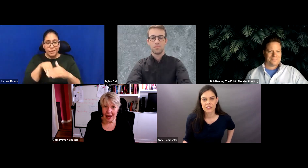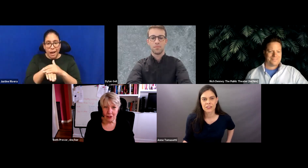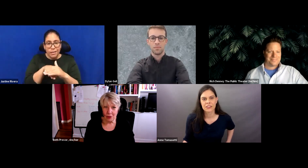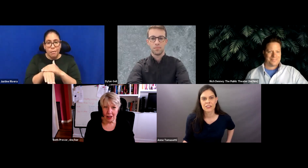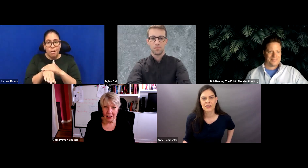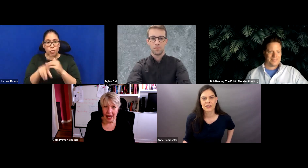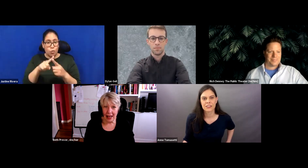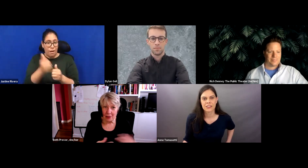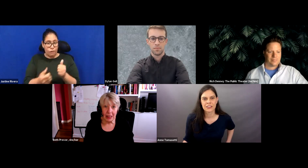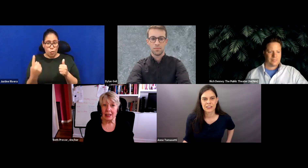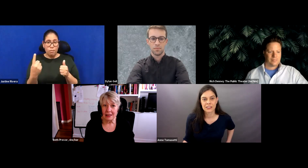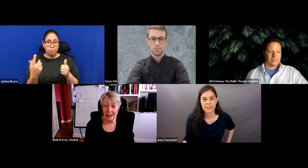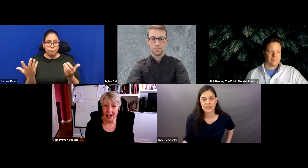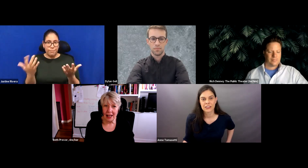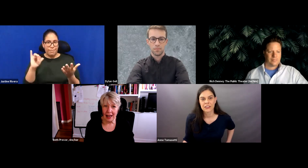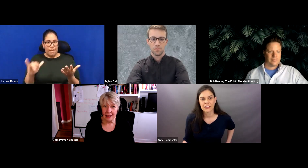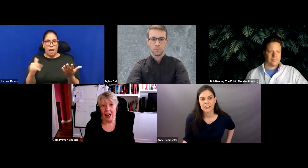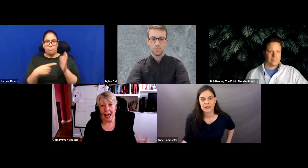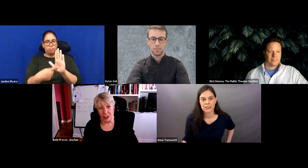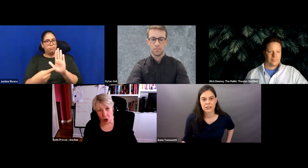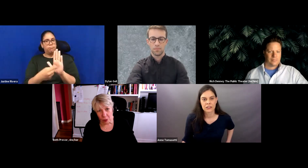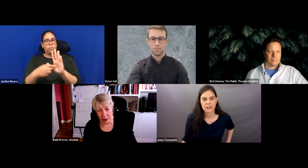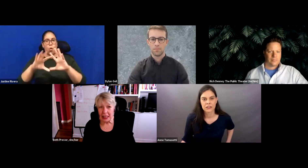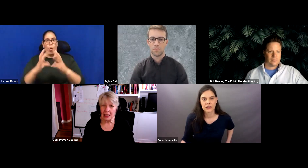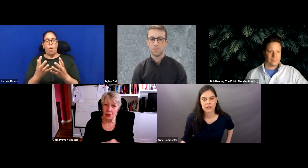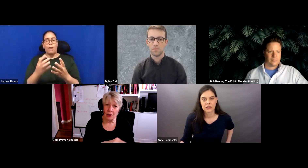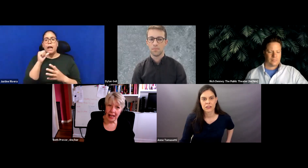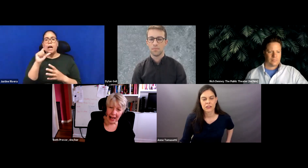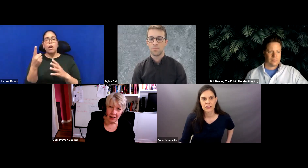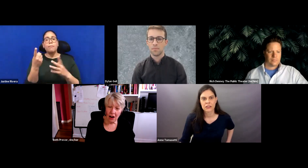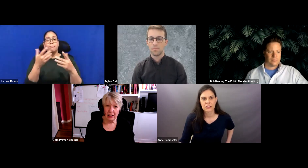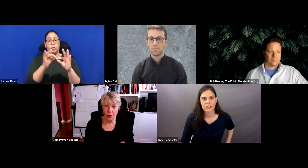everyone as a piece, not as an interpreted piece or an add on.